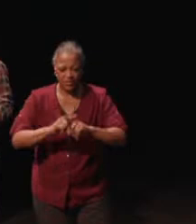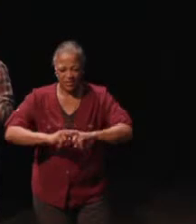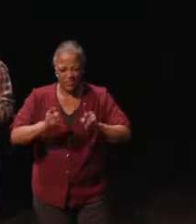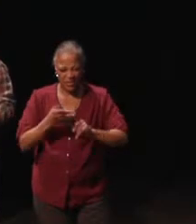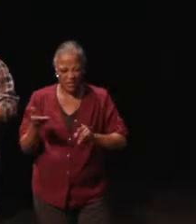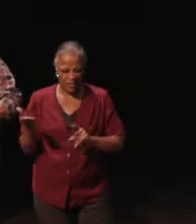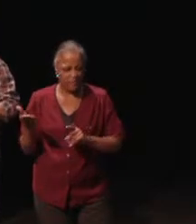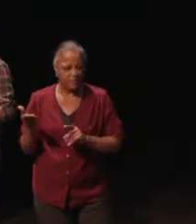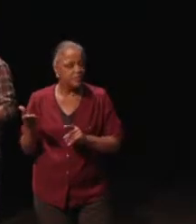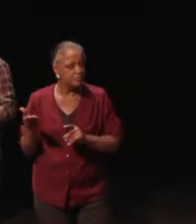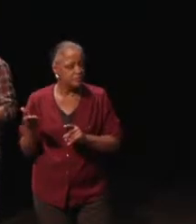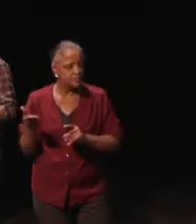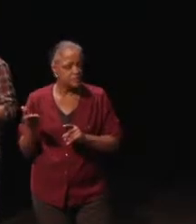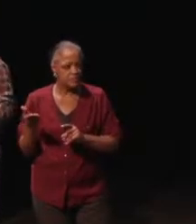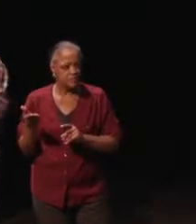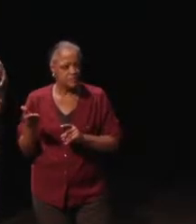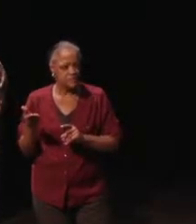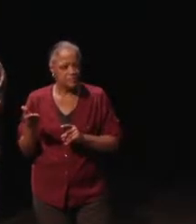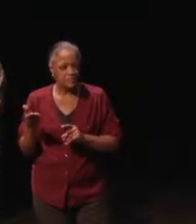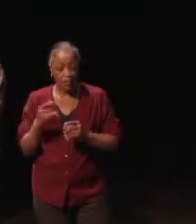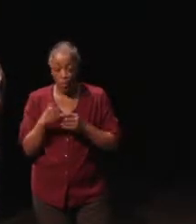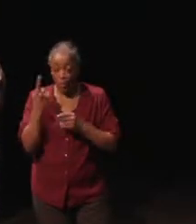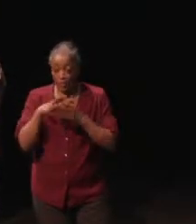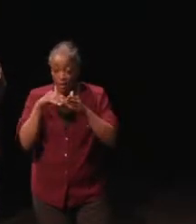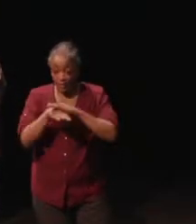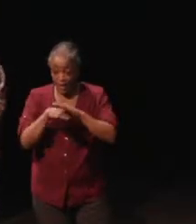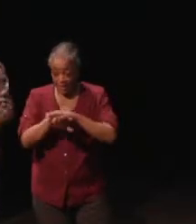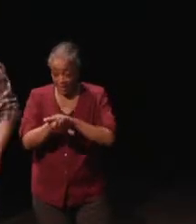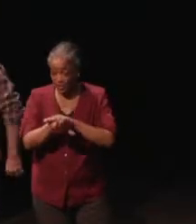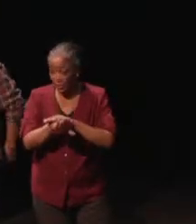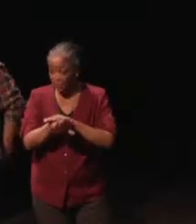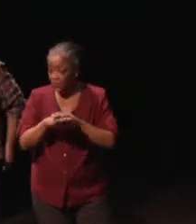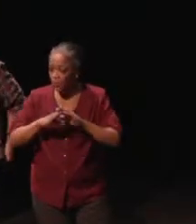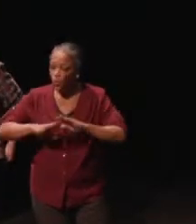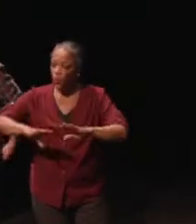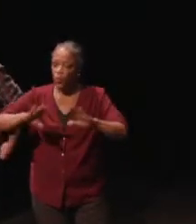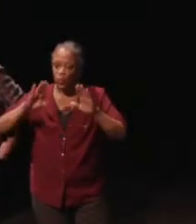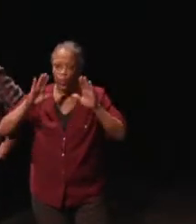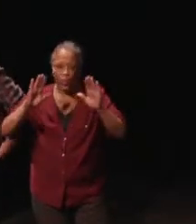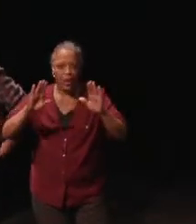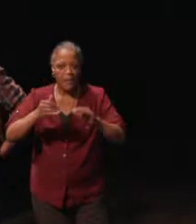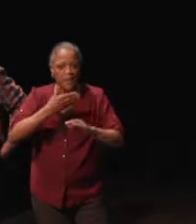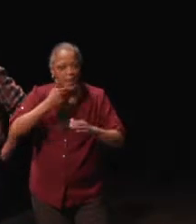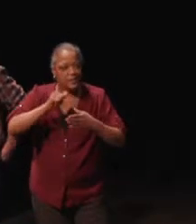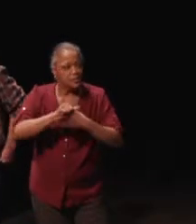one of the things that we have access to or some great set of best practices and